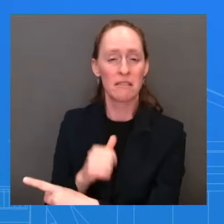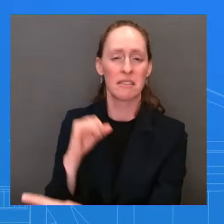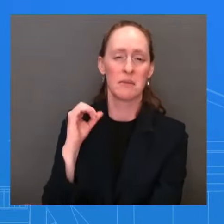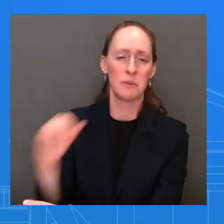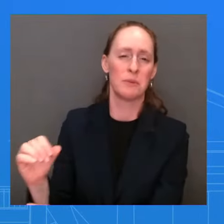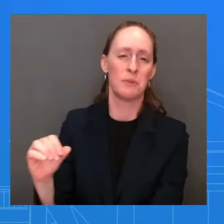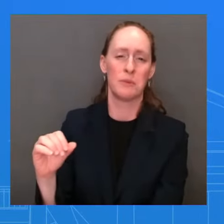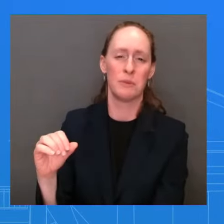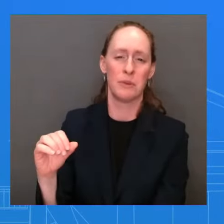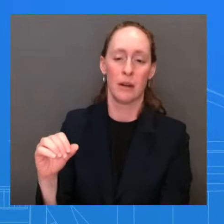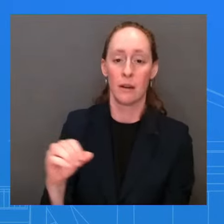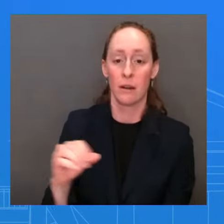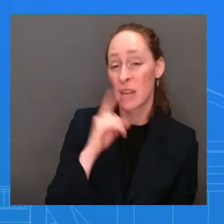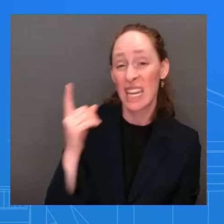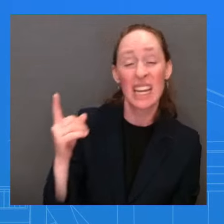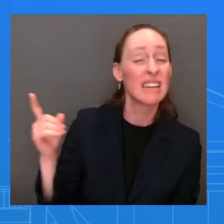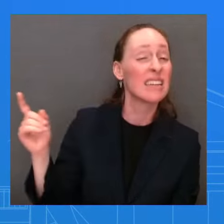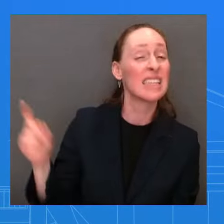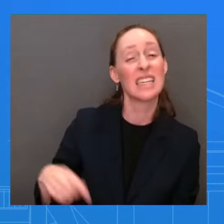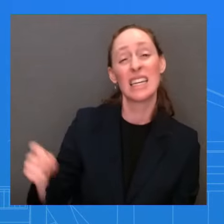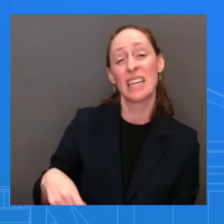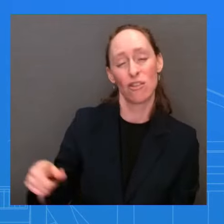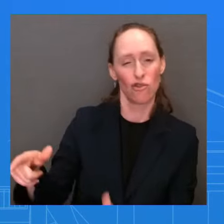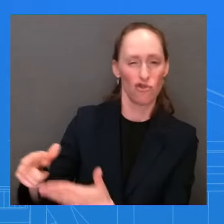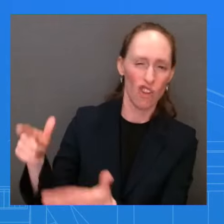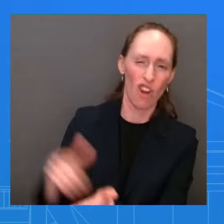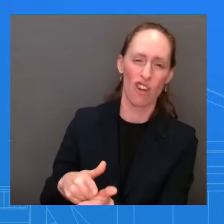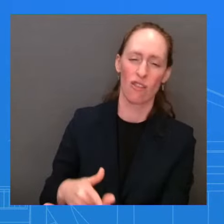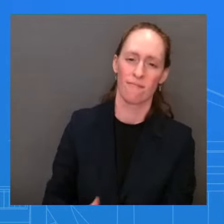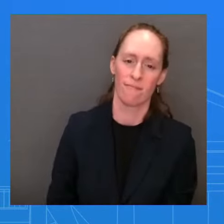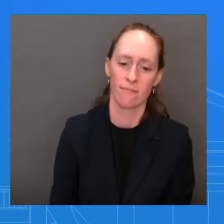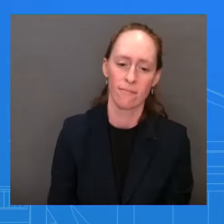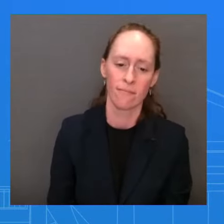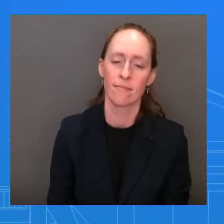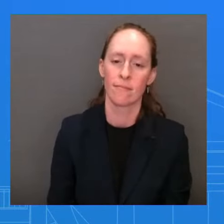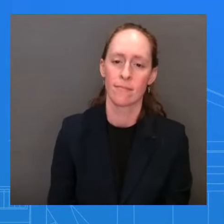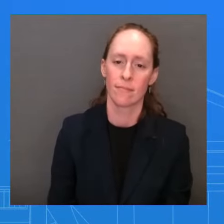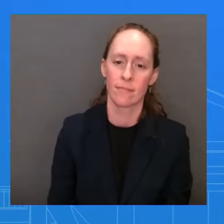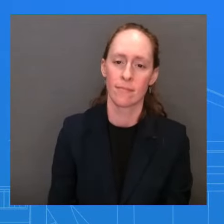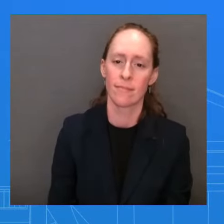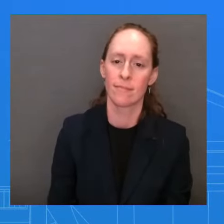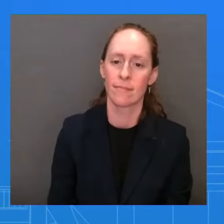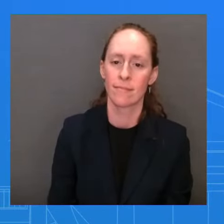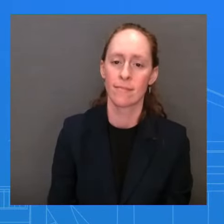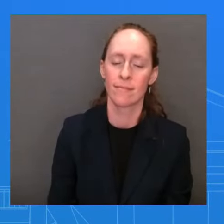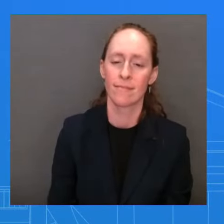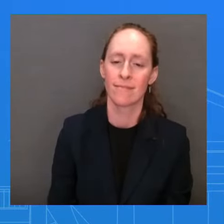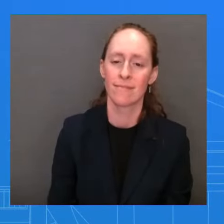The Press: One other question. On Uganda: Despite pressure from the international community and often even global businesses,